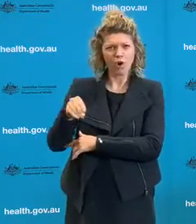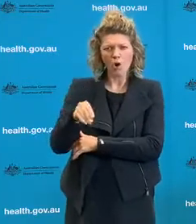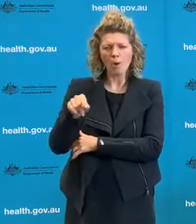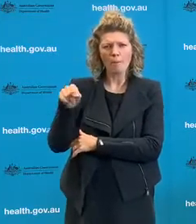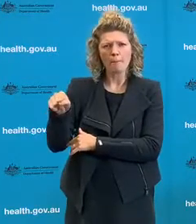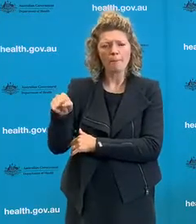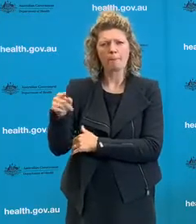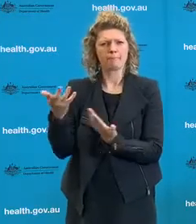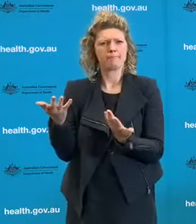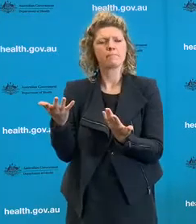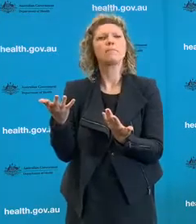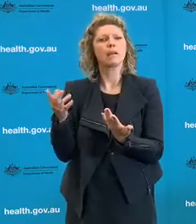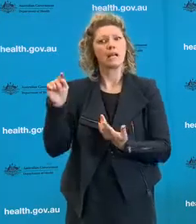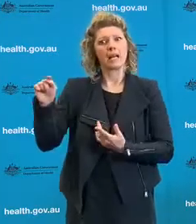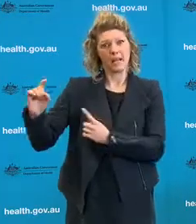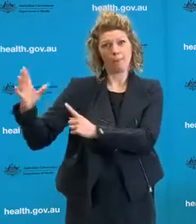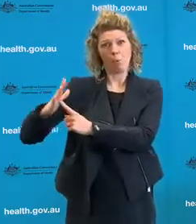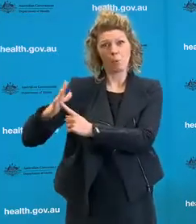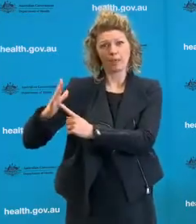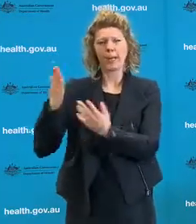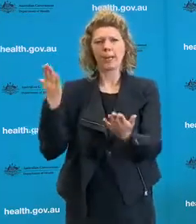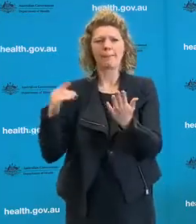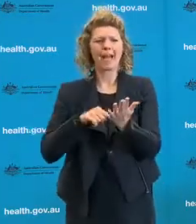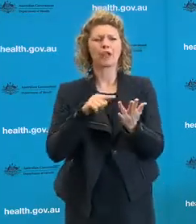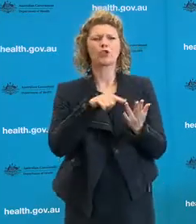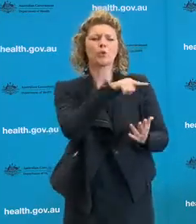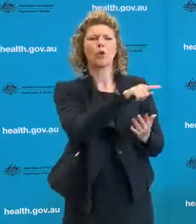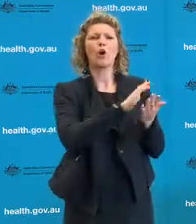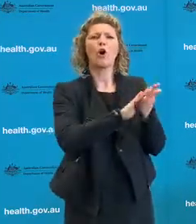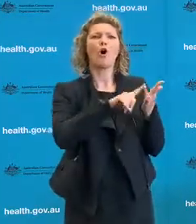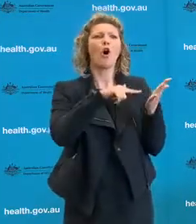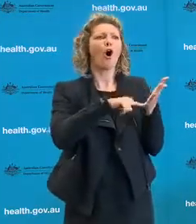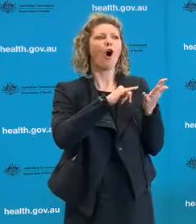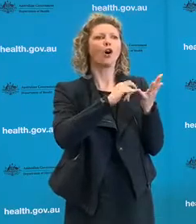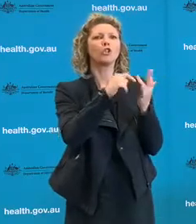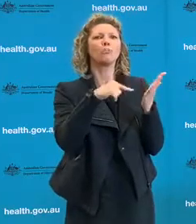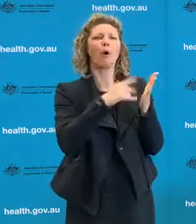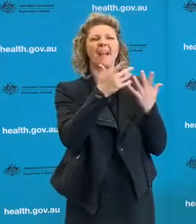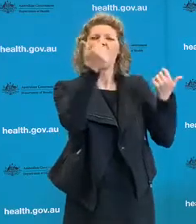as opposed to those cases with known sources. And what sort of parameters